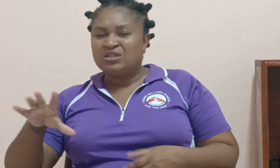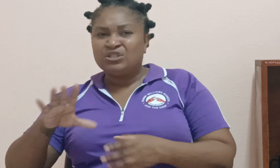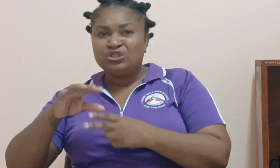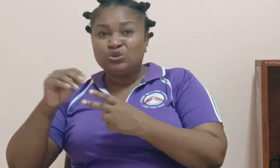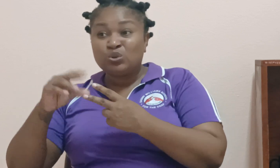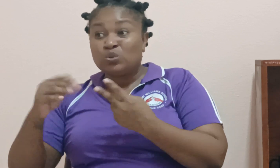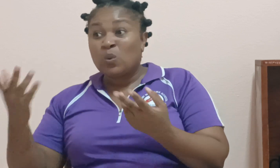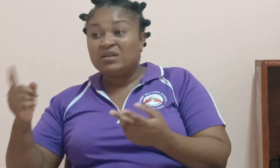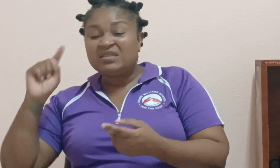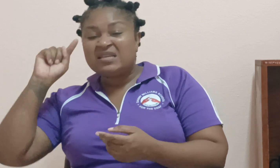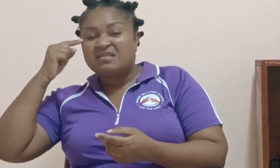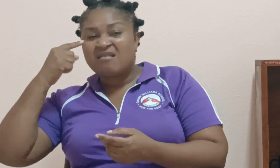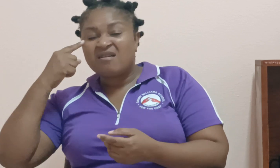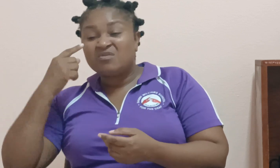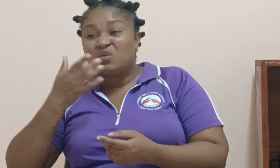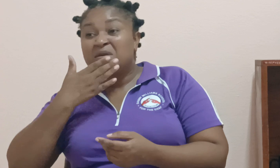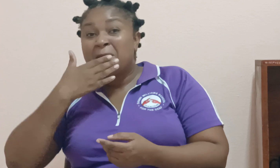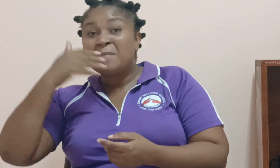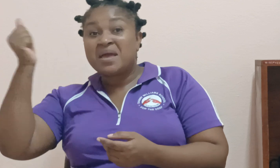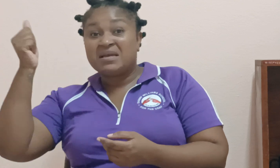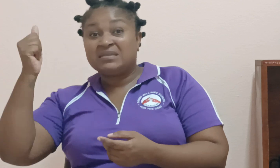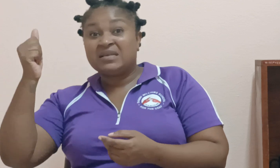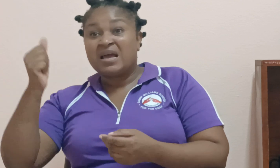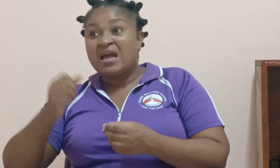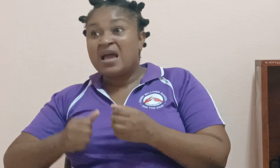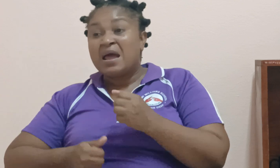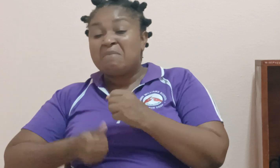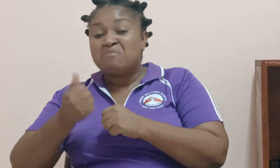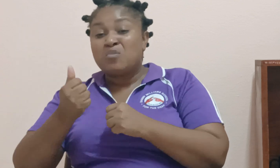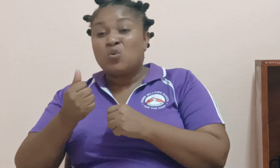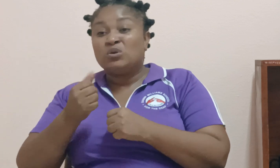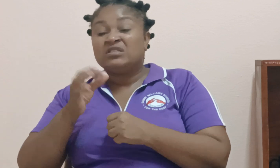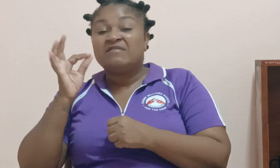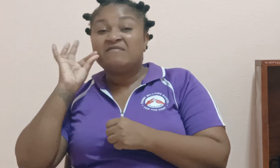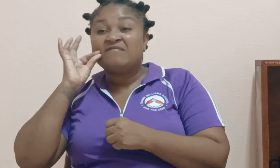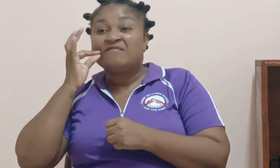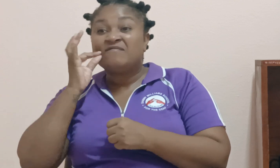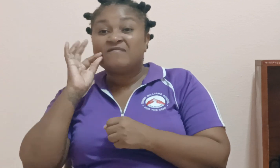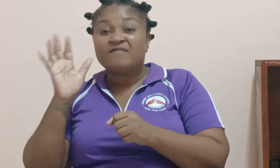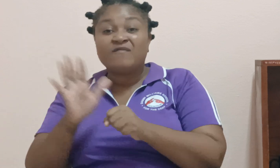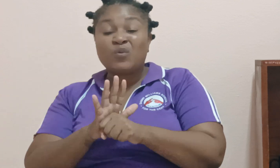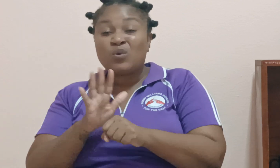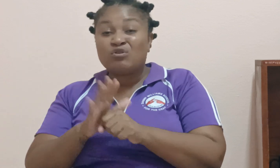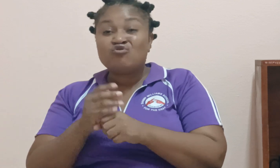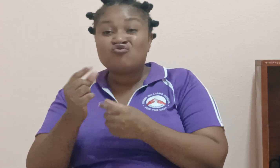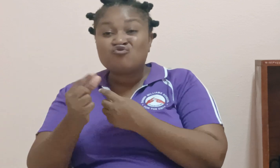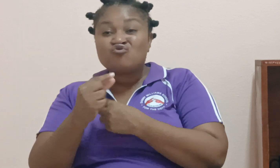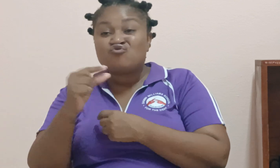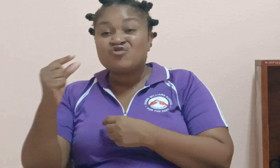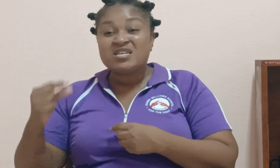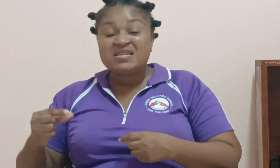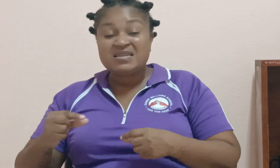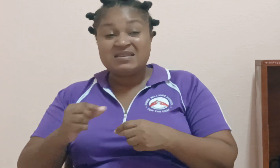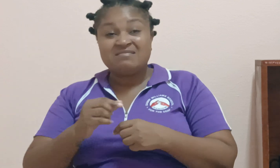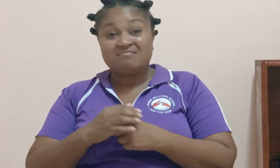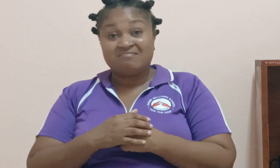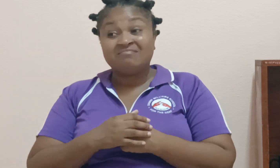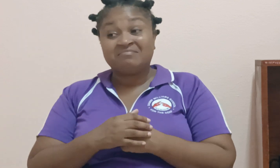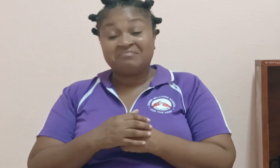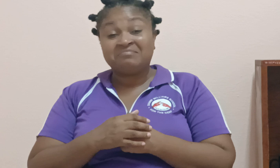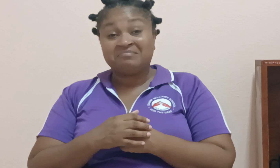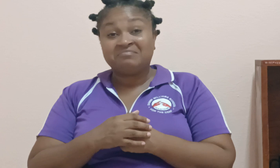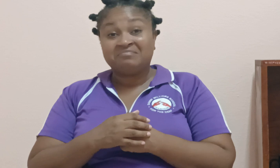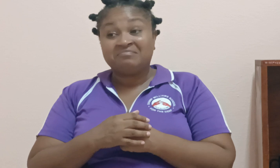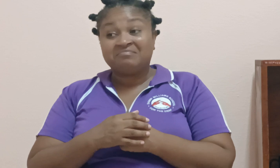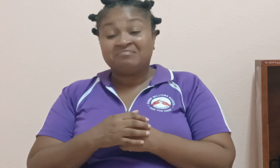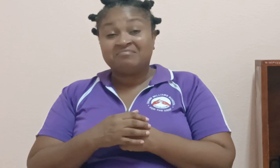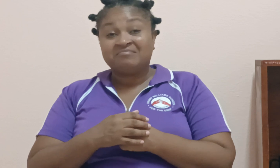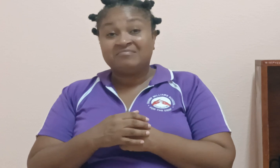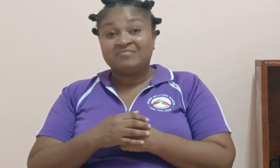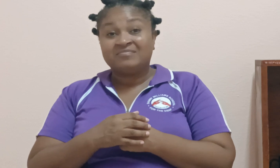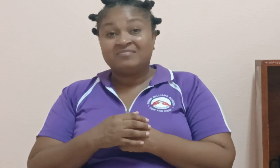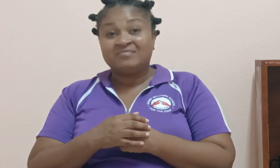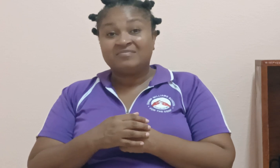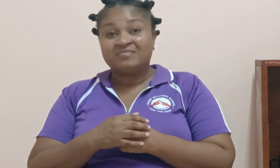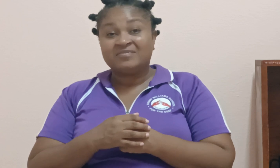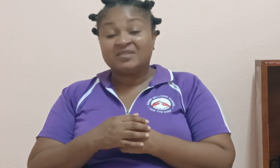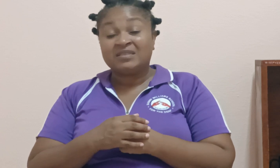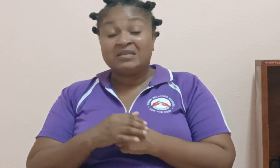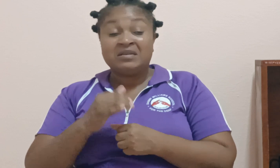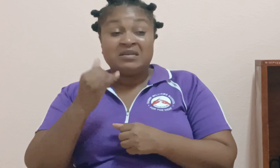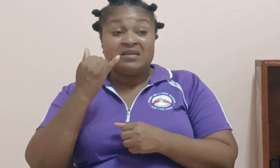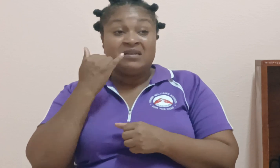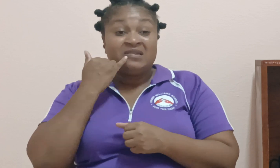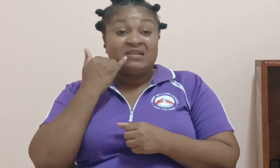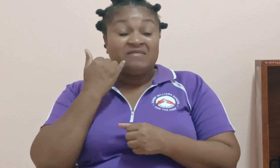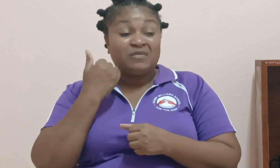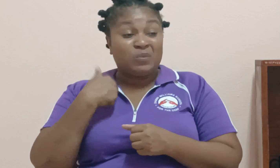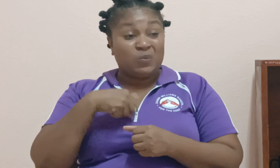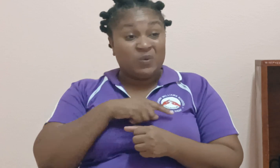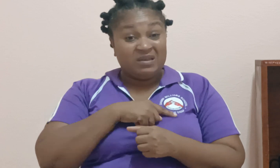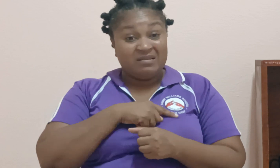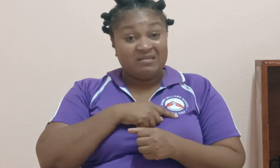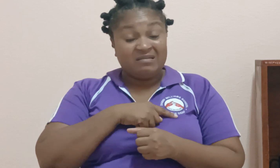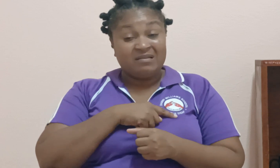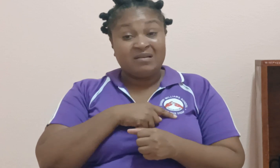was the best and most fertile portion ● In putting others above ourselves - the